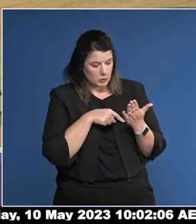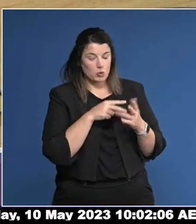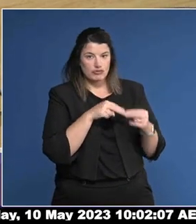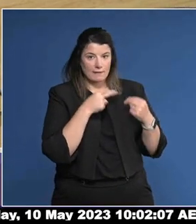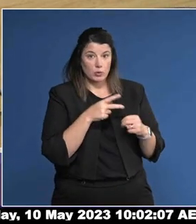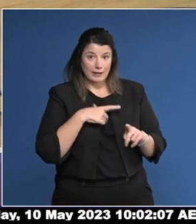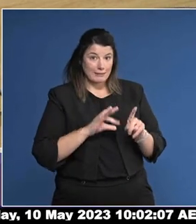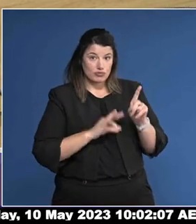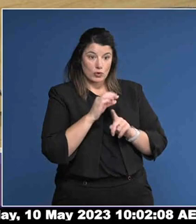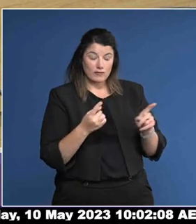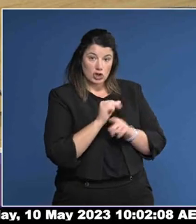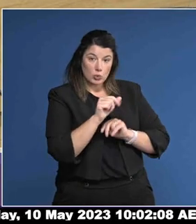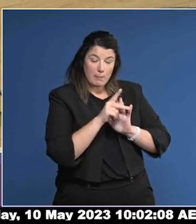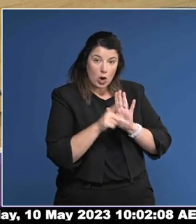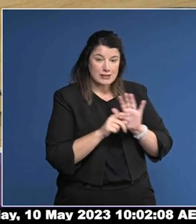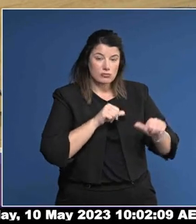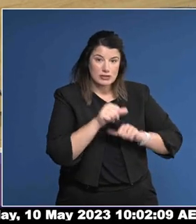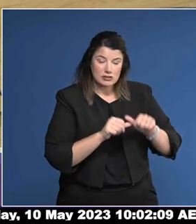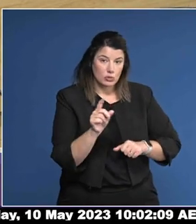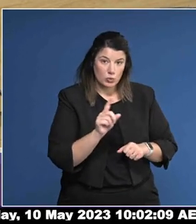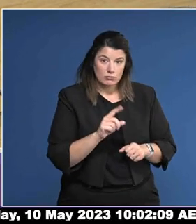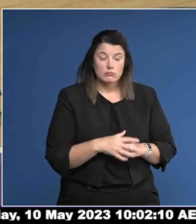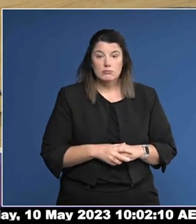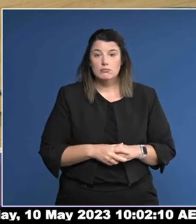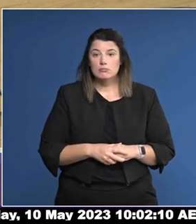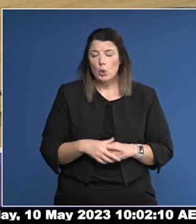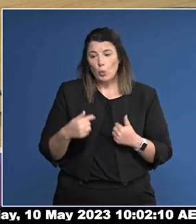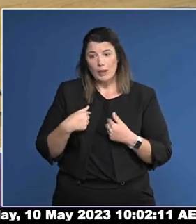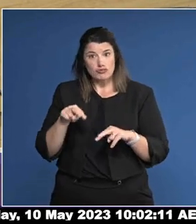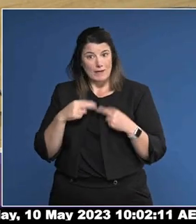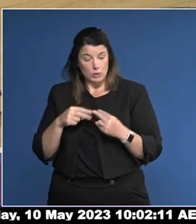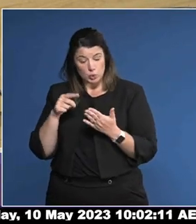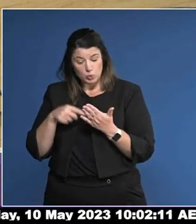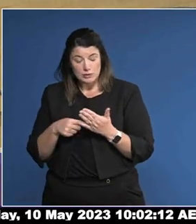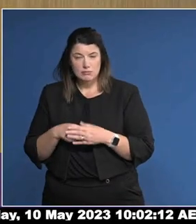We certainly reviewed it. What does that mean? We looked at the findings.